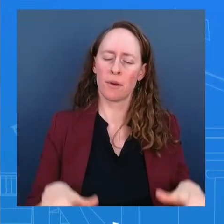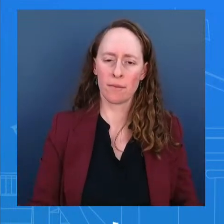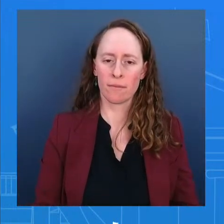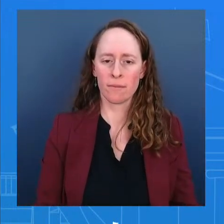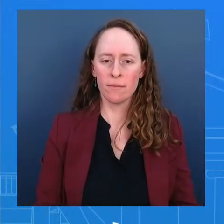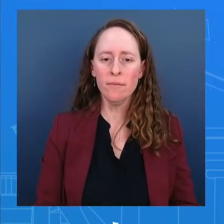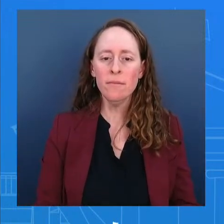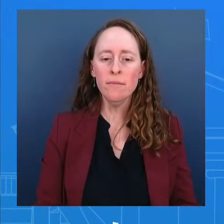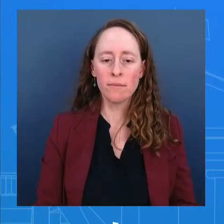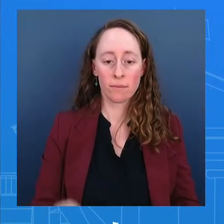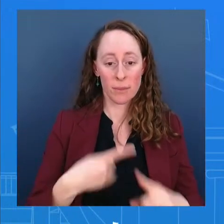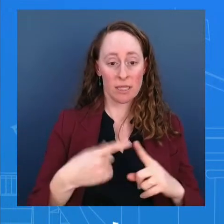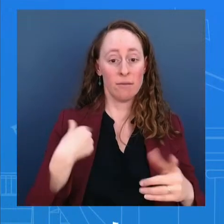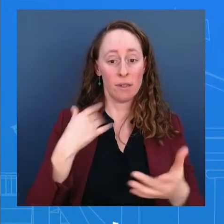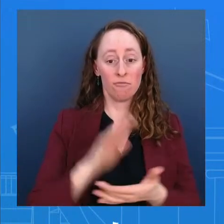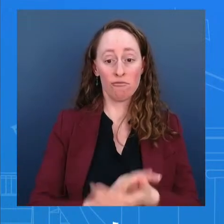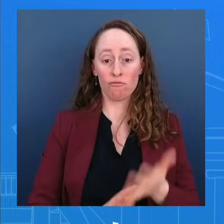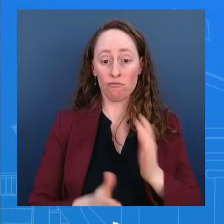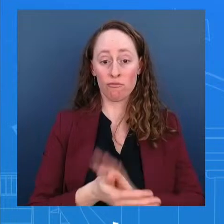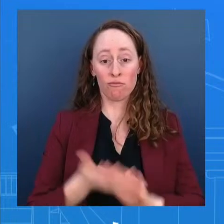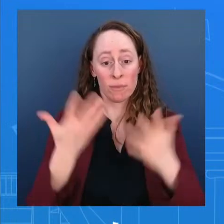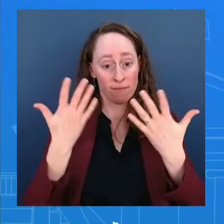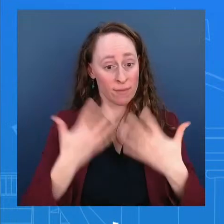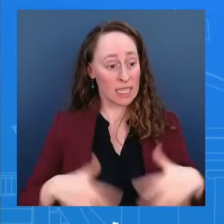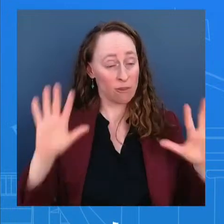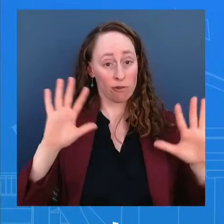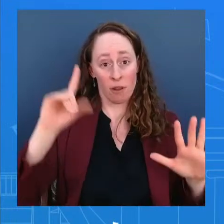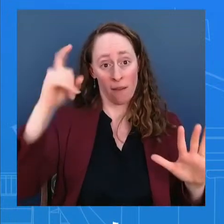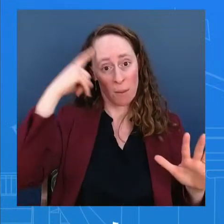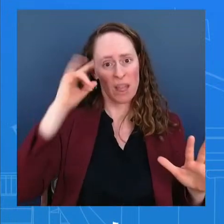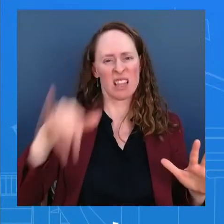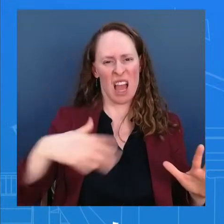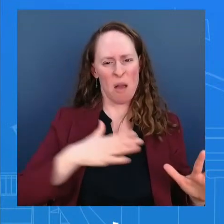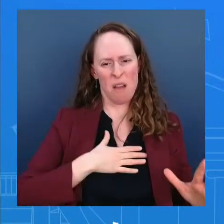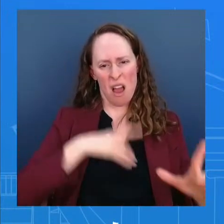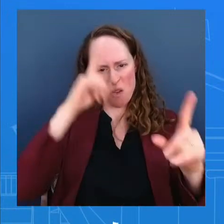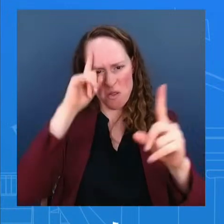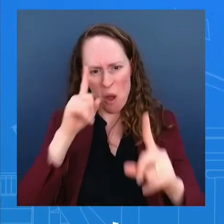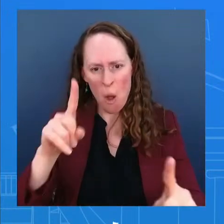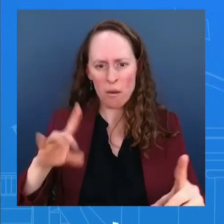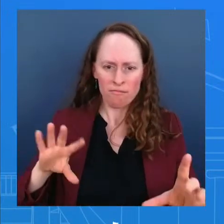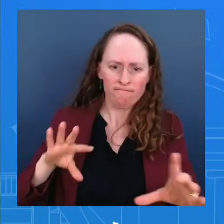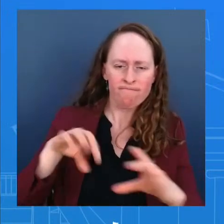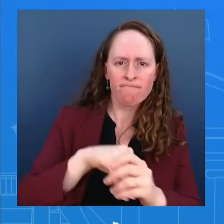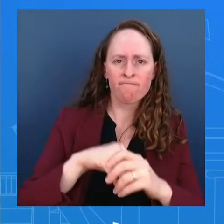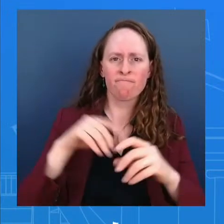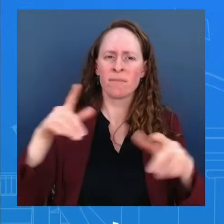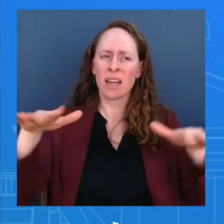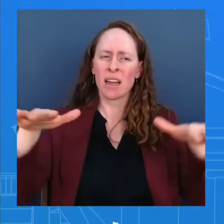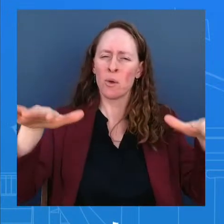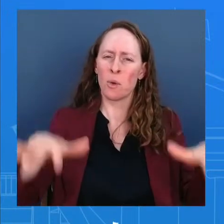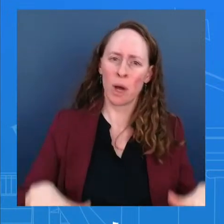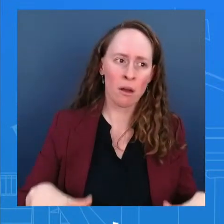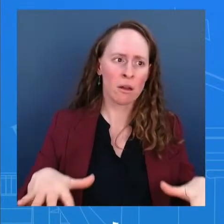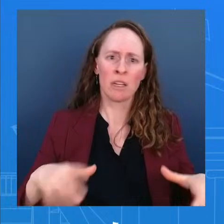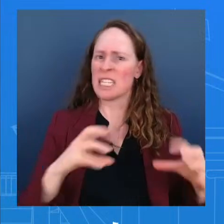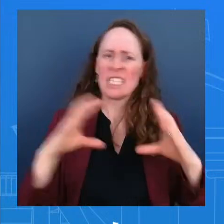to lowering the temperature and to increasing the degree to which people feel that they have a place and do not need to turn to this kind of violence